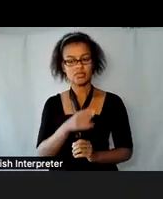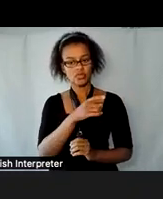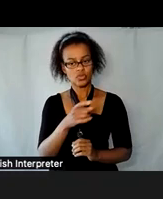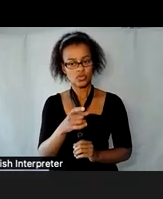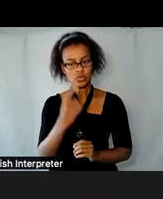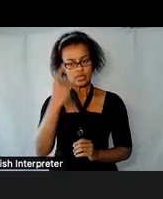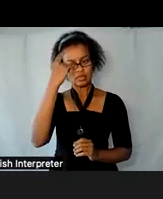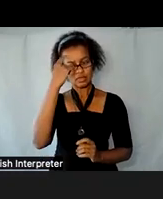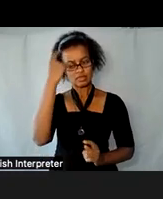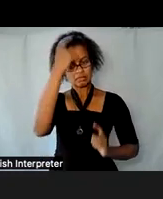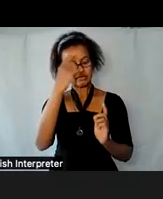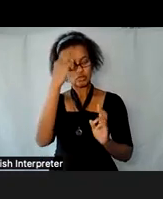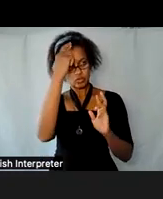environment.